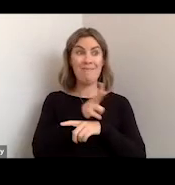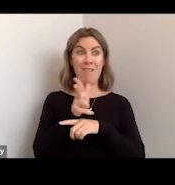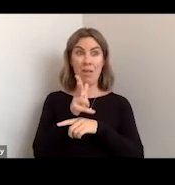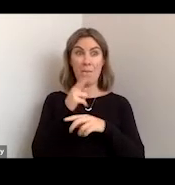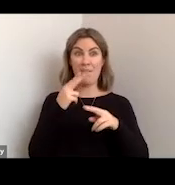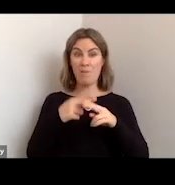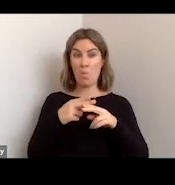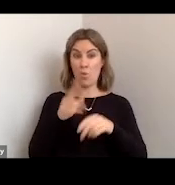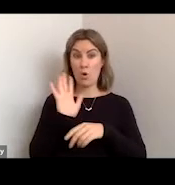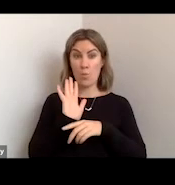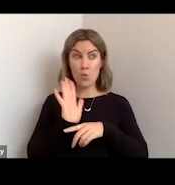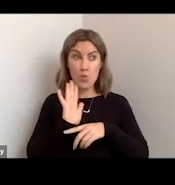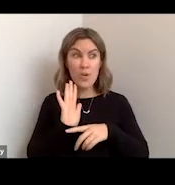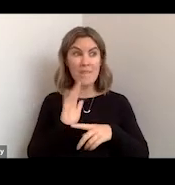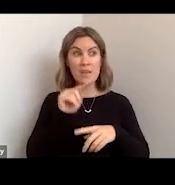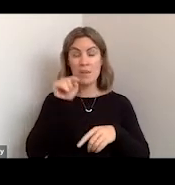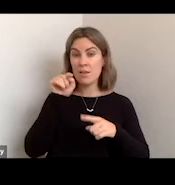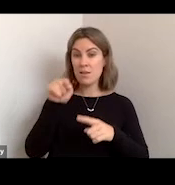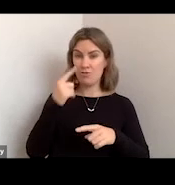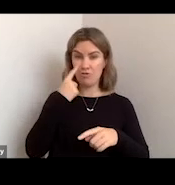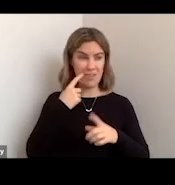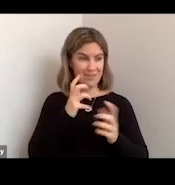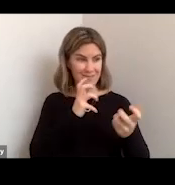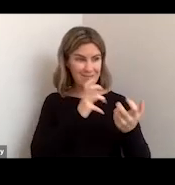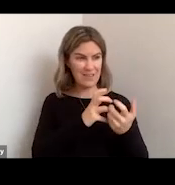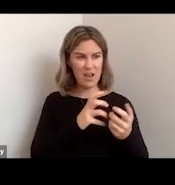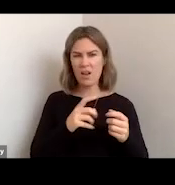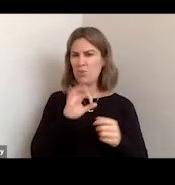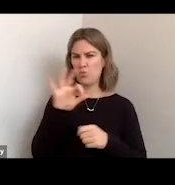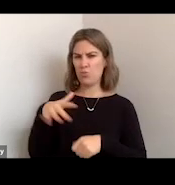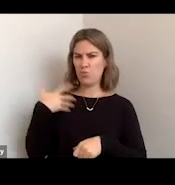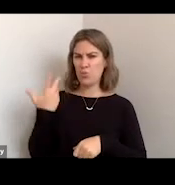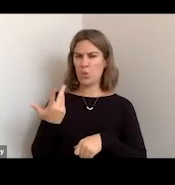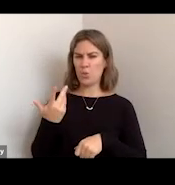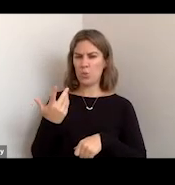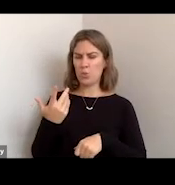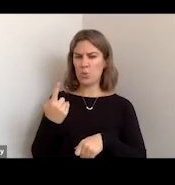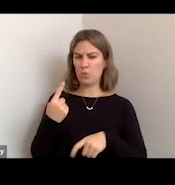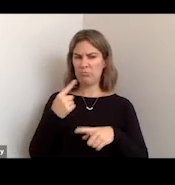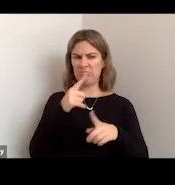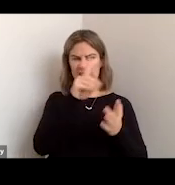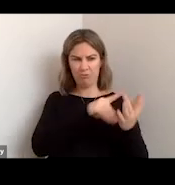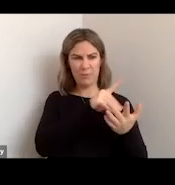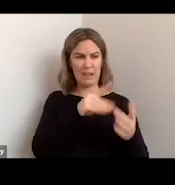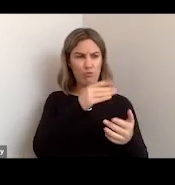different audiences, creating digital apartheids, it is just